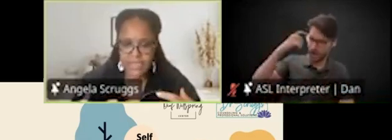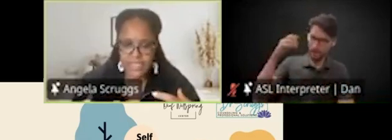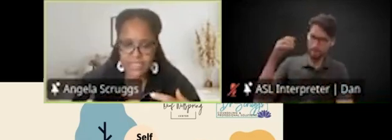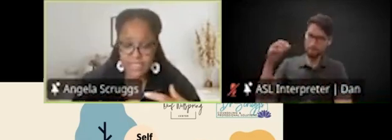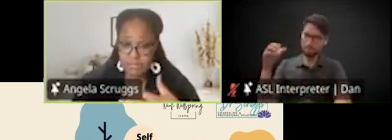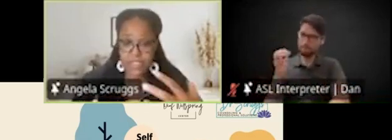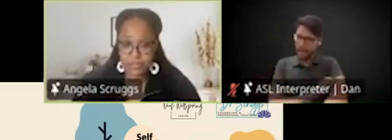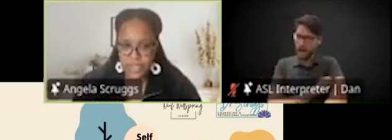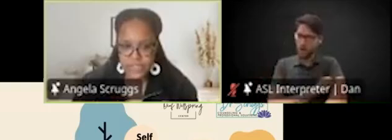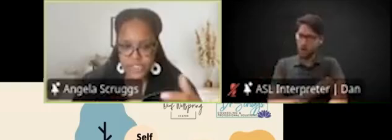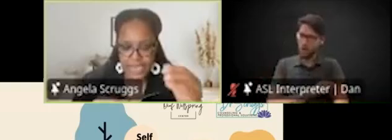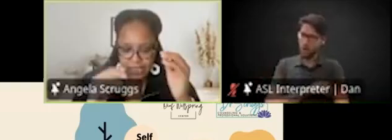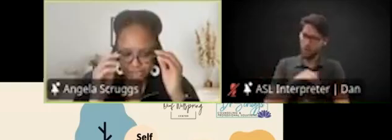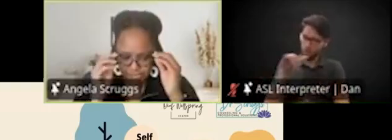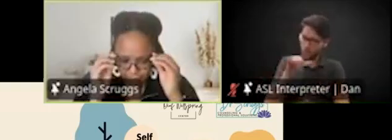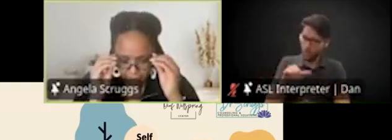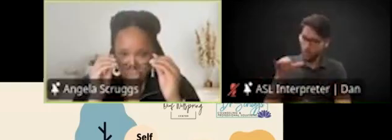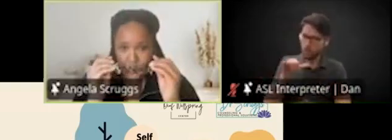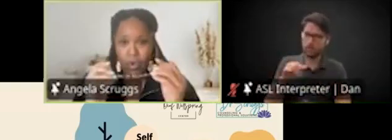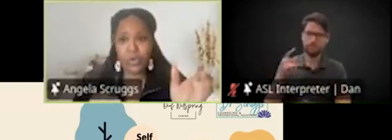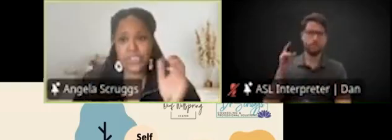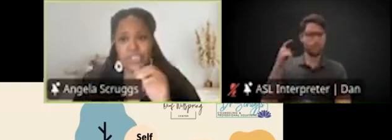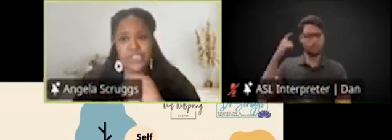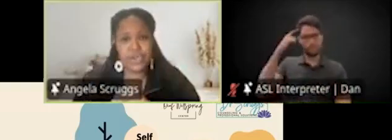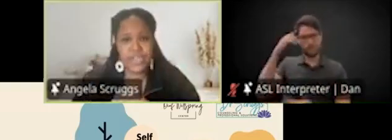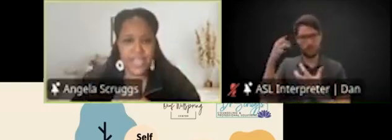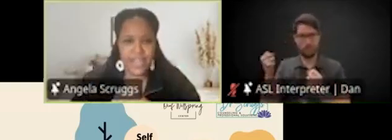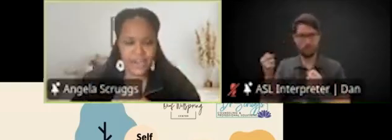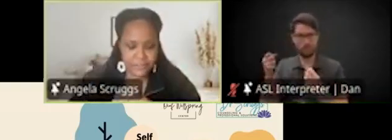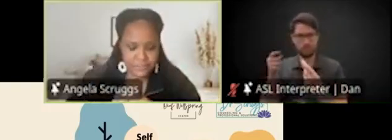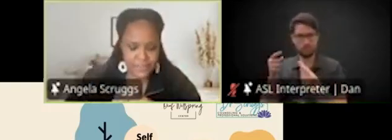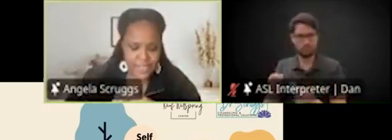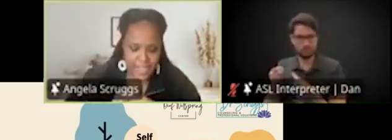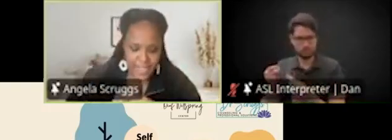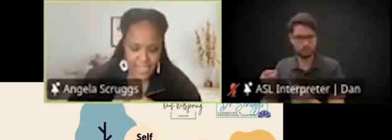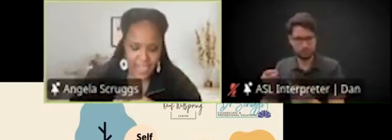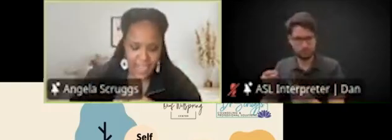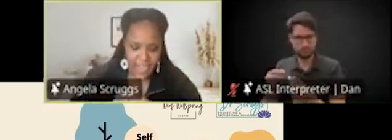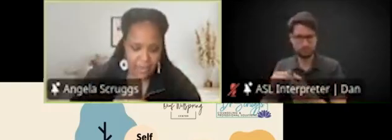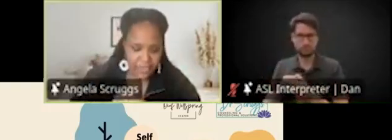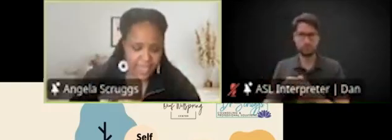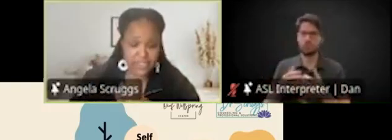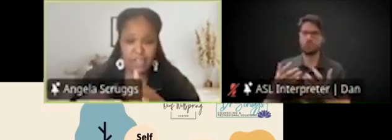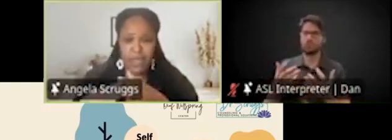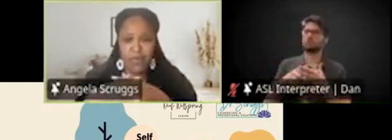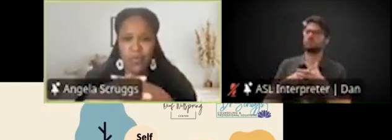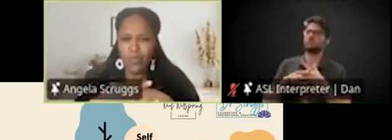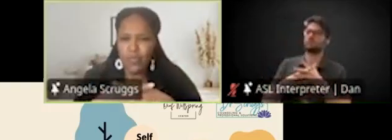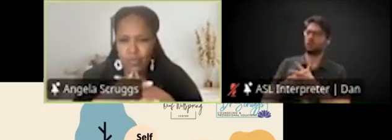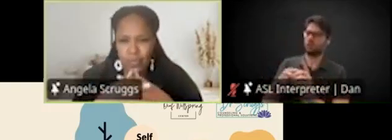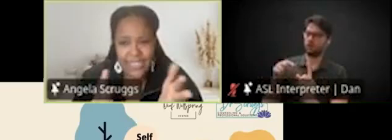in these-- in mental health challenges. So I want to start there today, and we want to talk about--